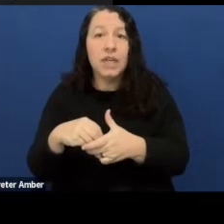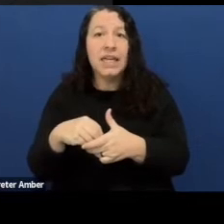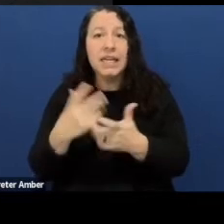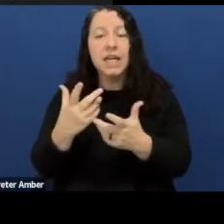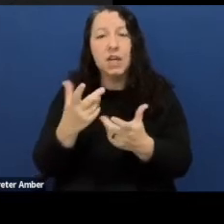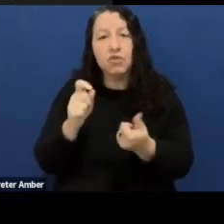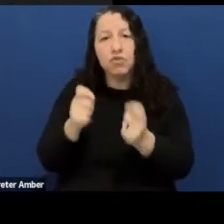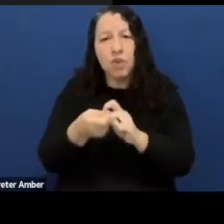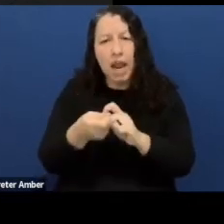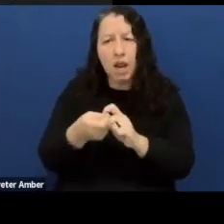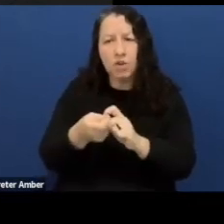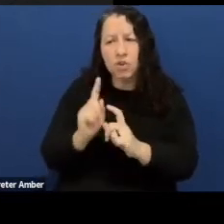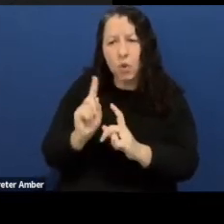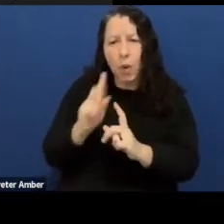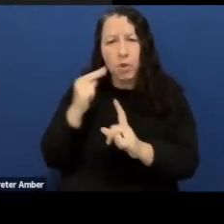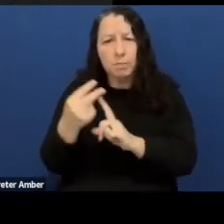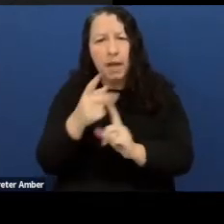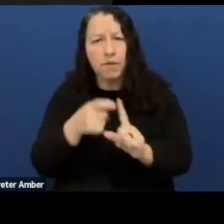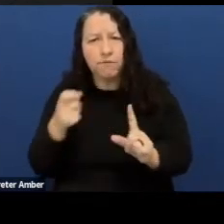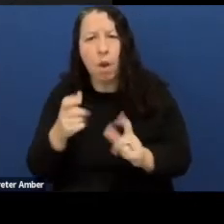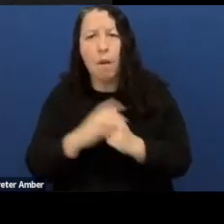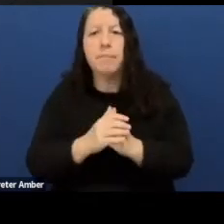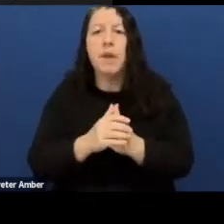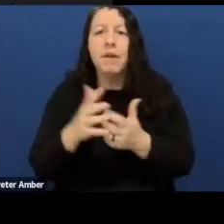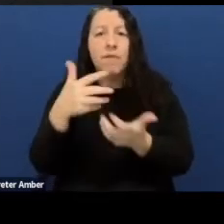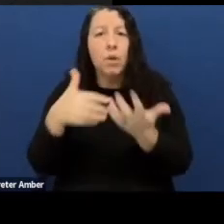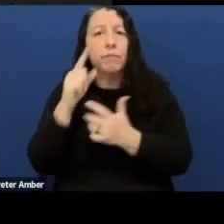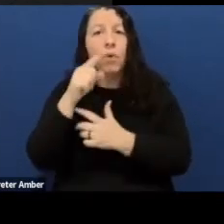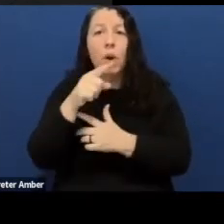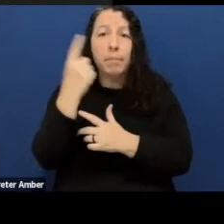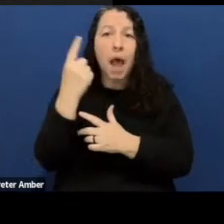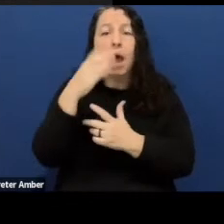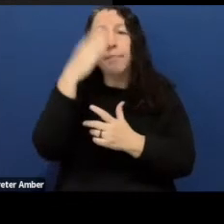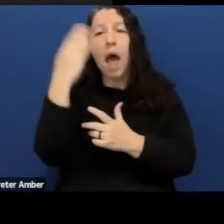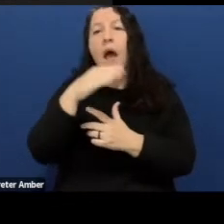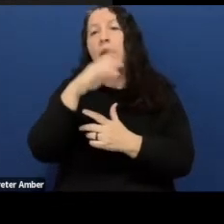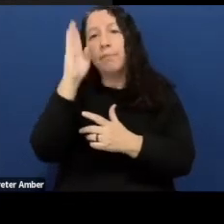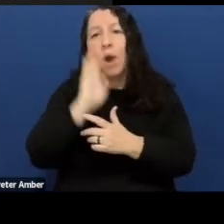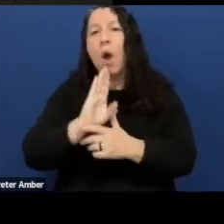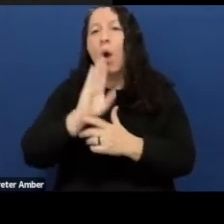COVID. We're engaging in communication strategy and narrative shifting. We're developing fellowships